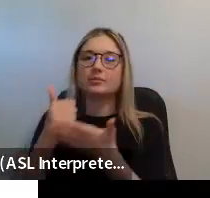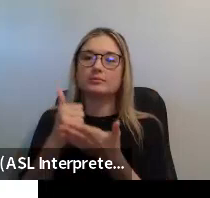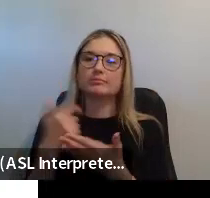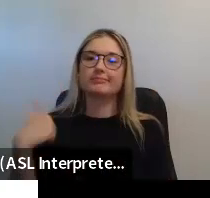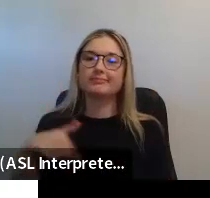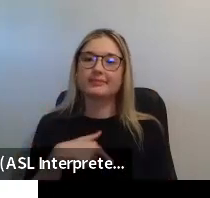, we met what you've used already. Do we have something similar?